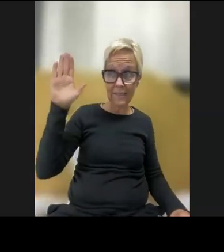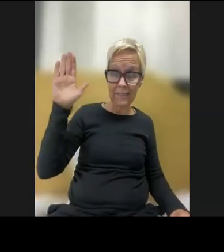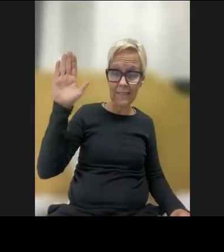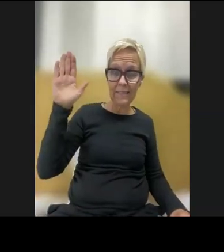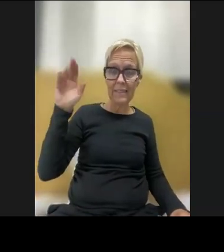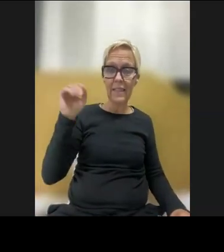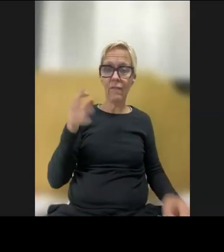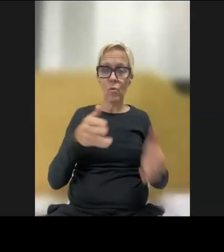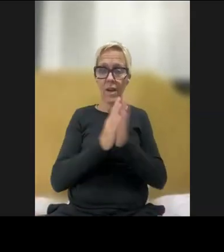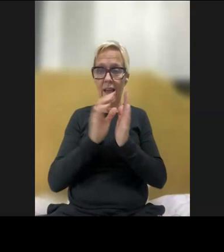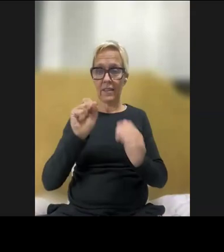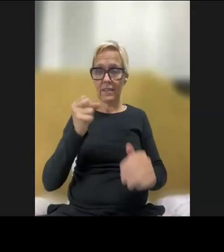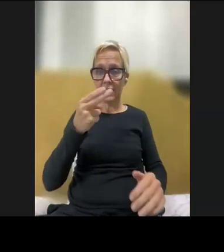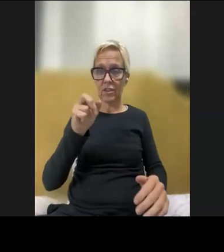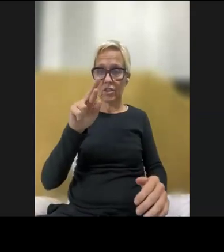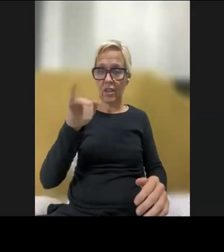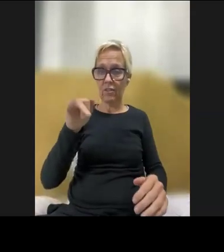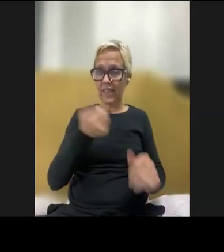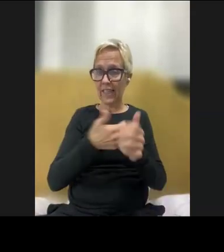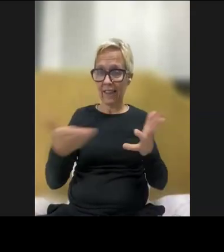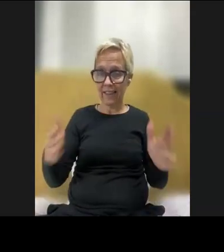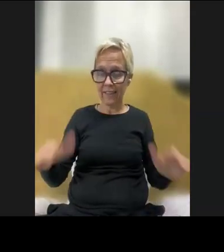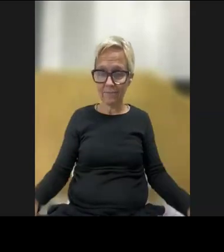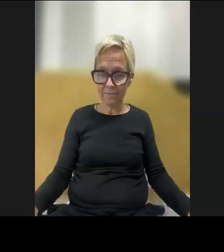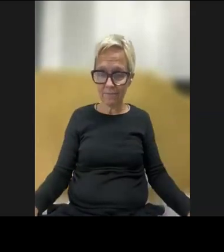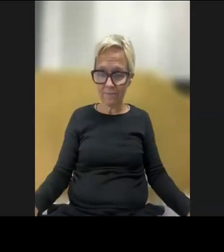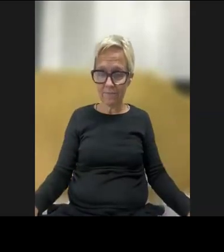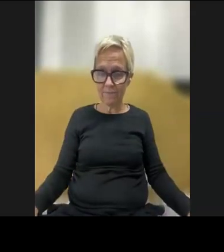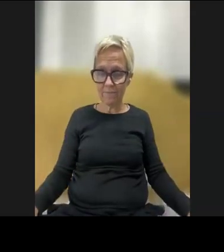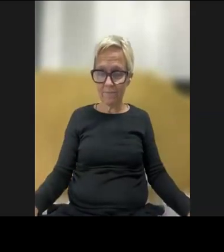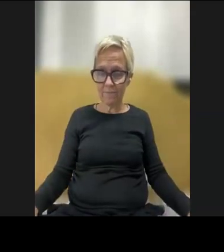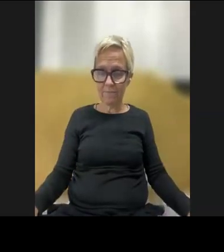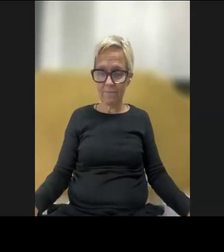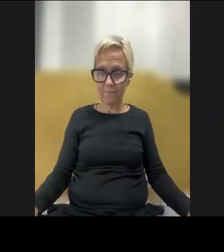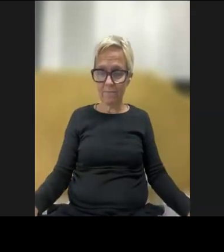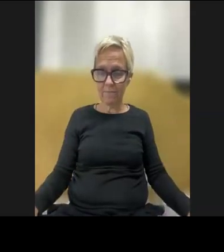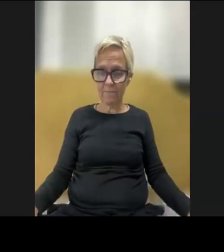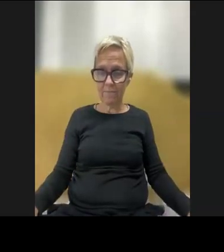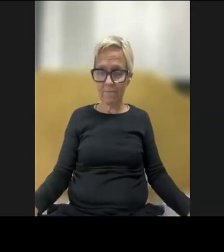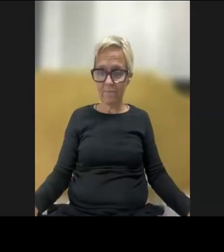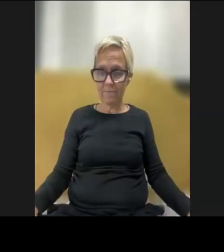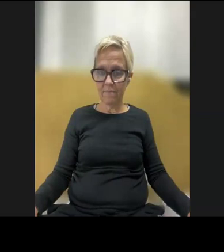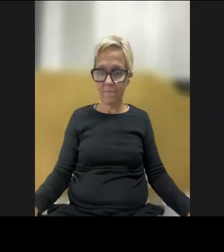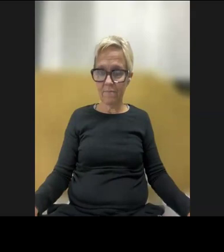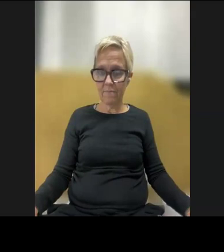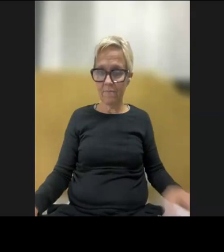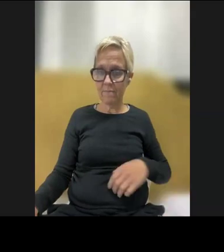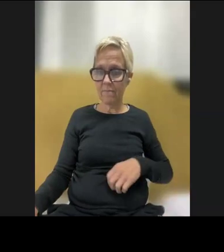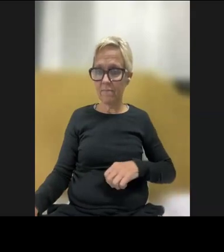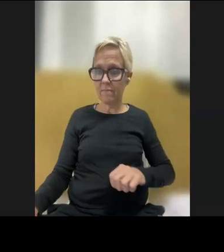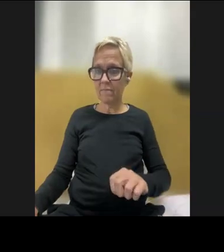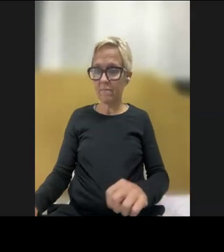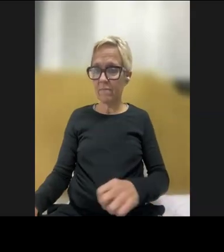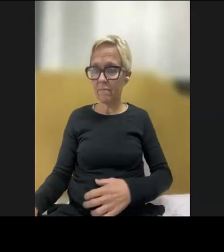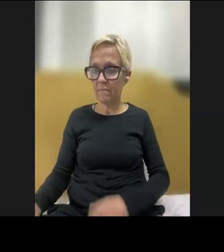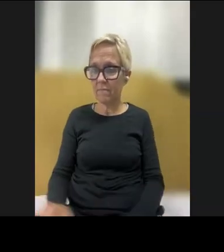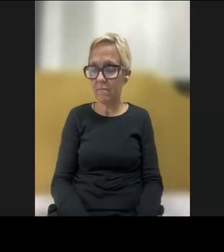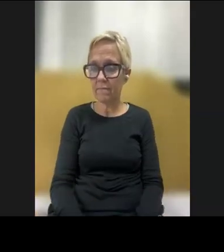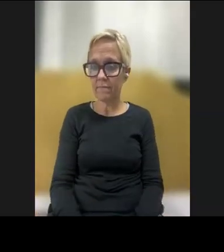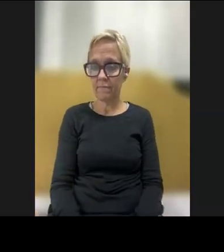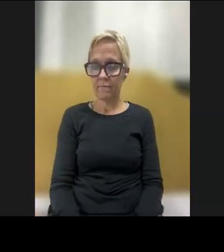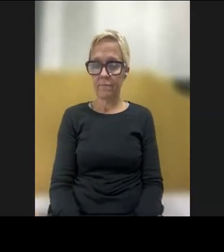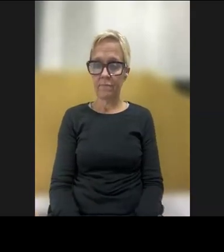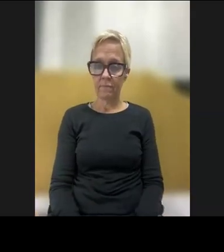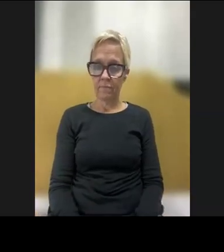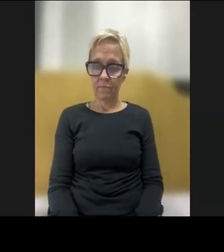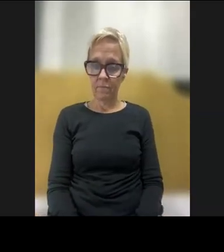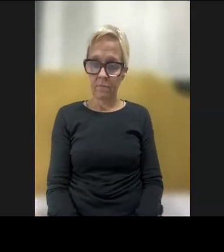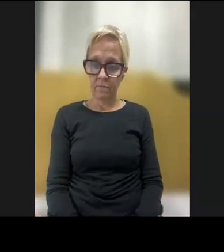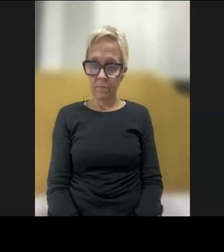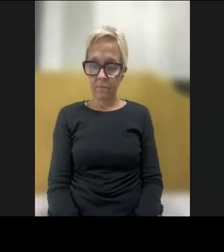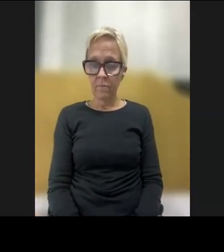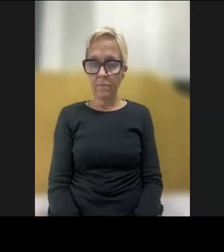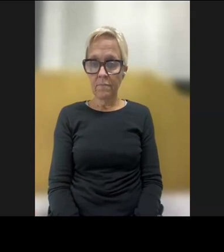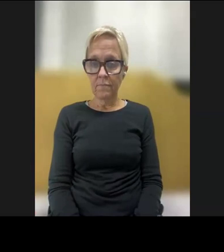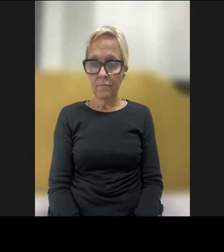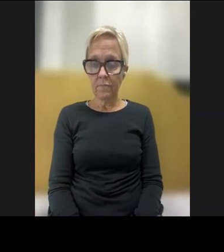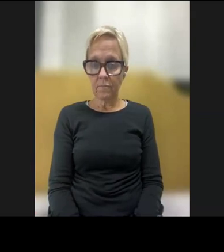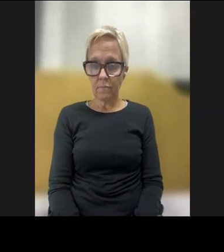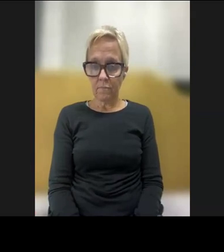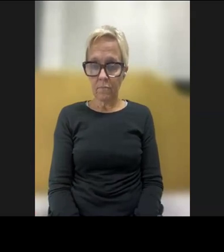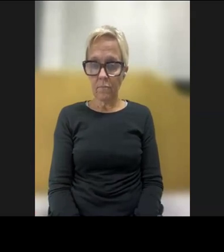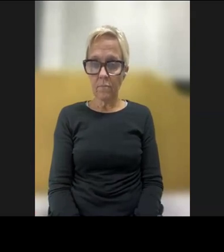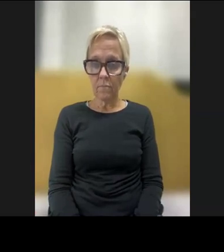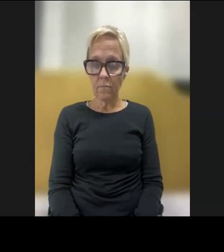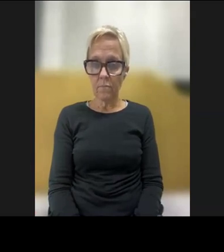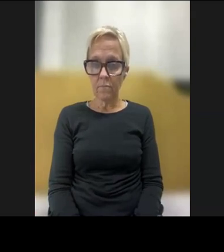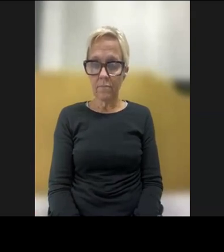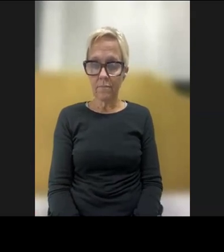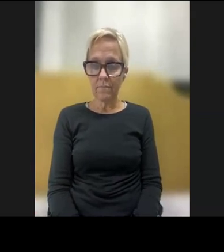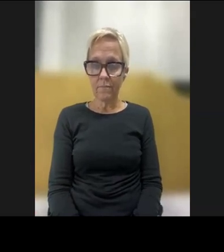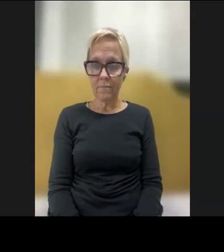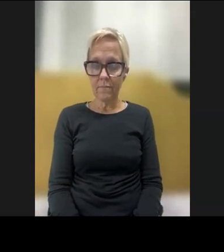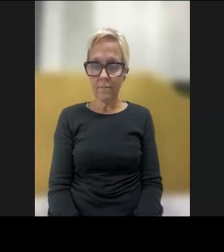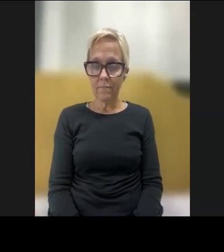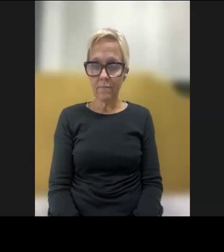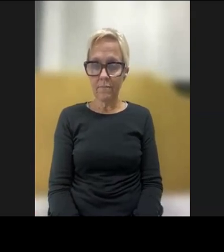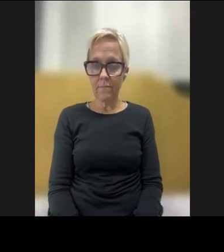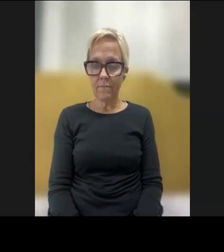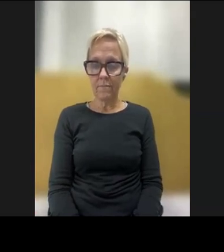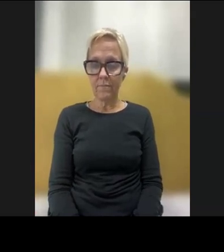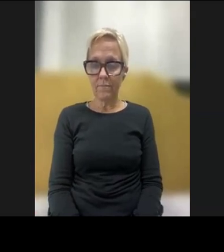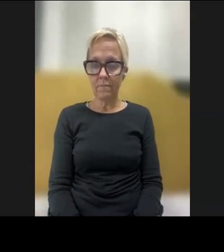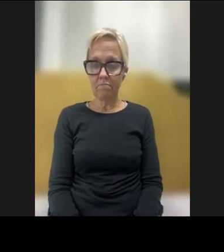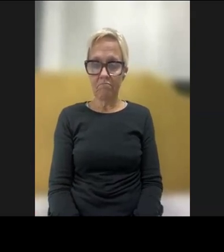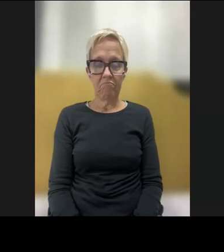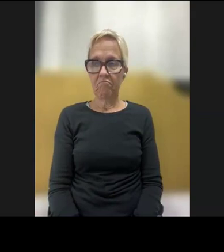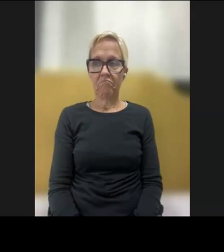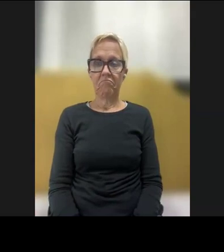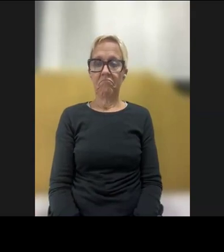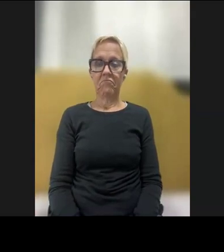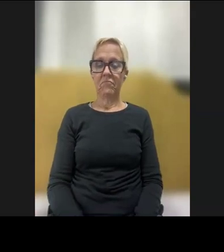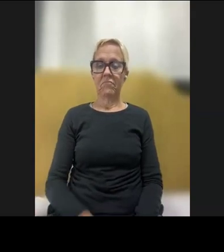Yeah.